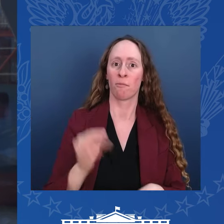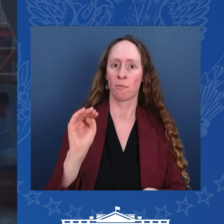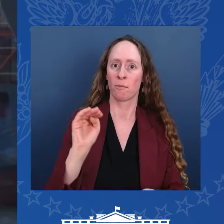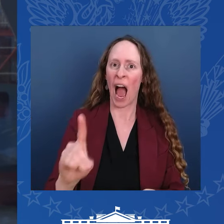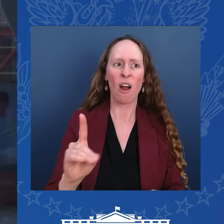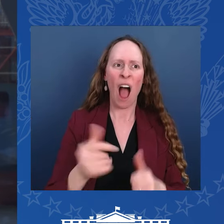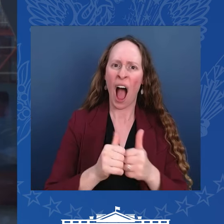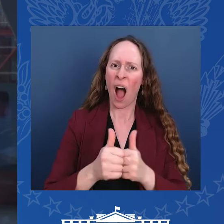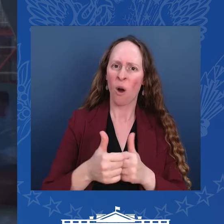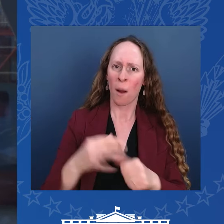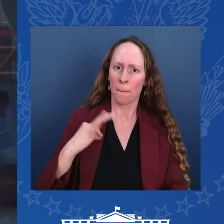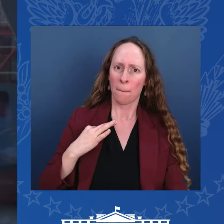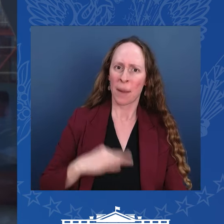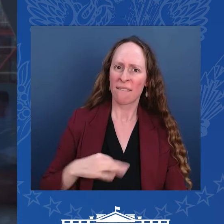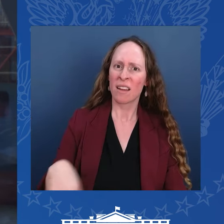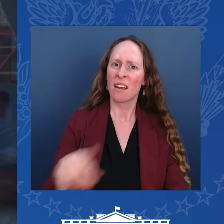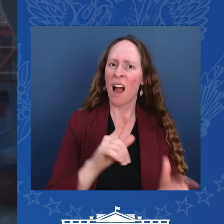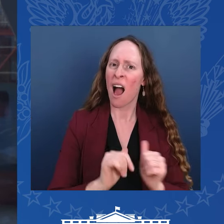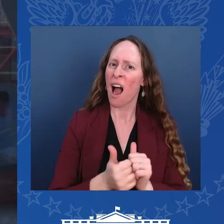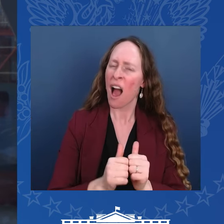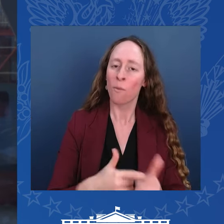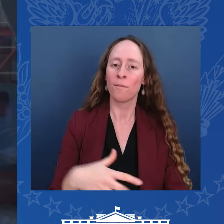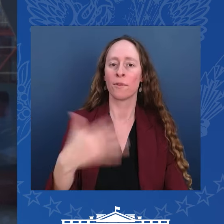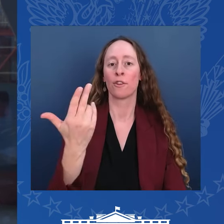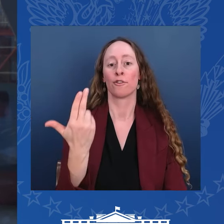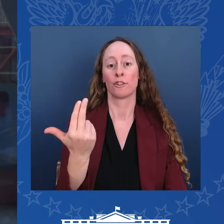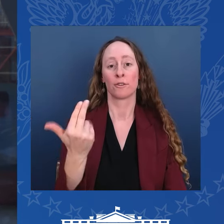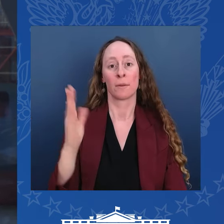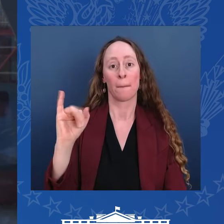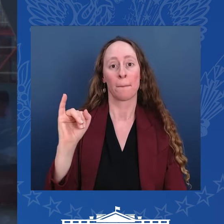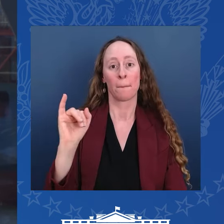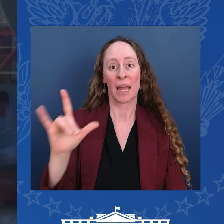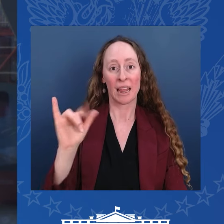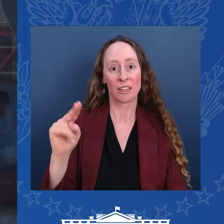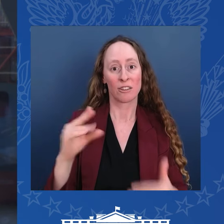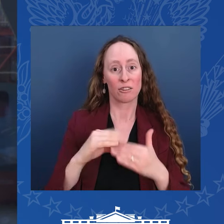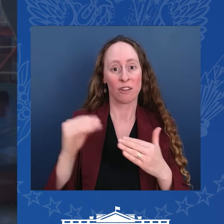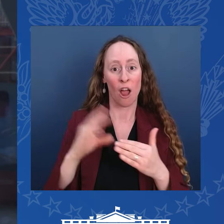for nearly 1000 infrastructure, energy and manufacturing projects. It matters.